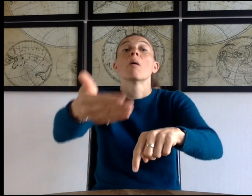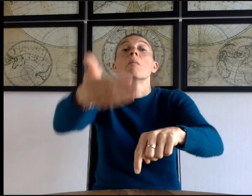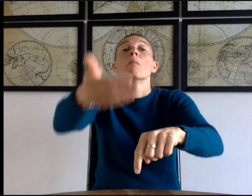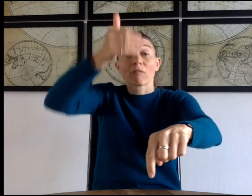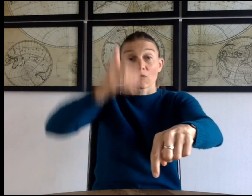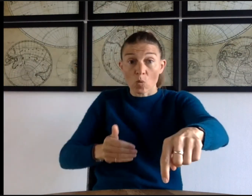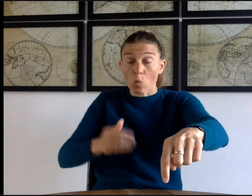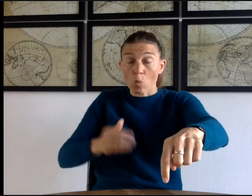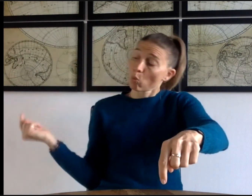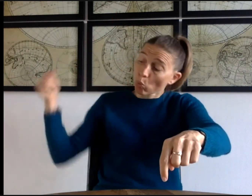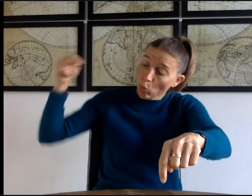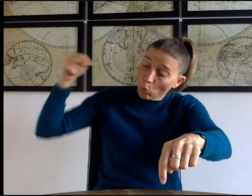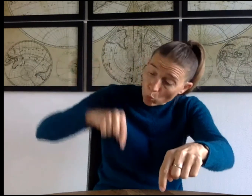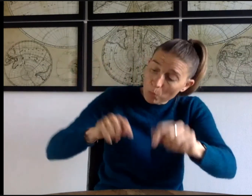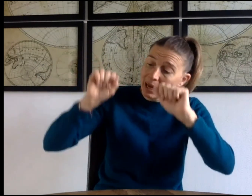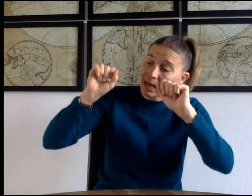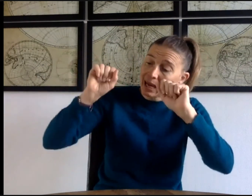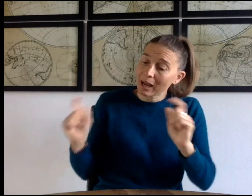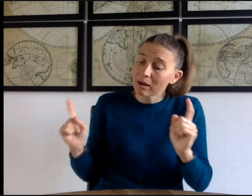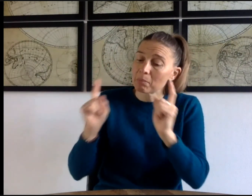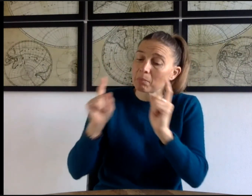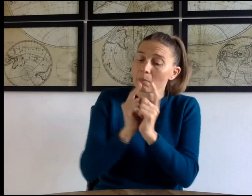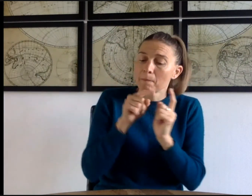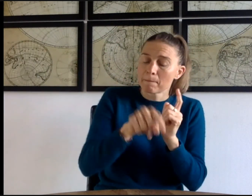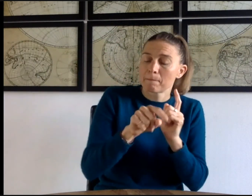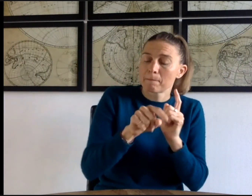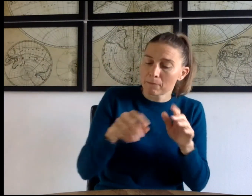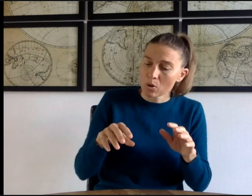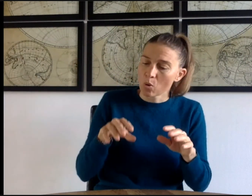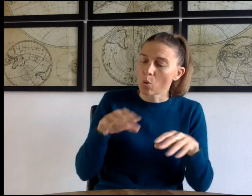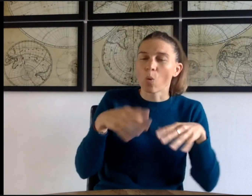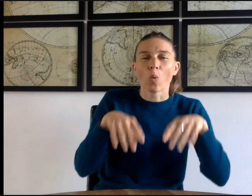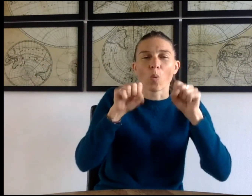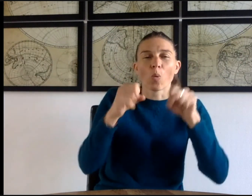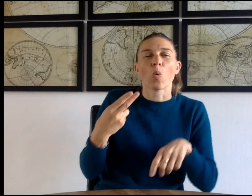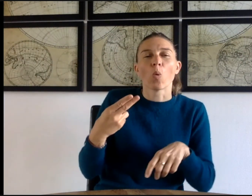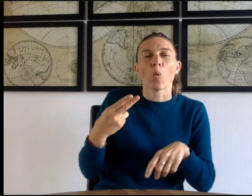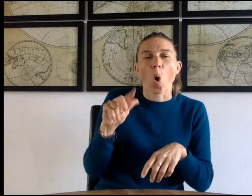This is of very big importance for people with disabilities